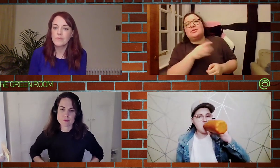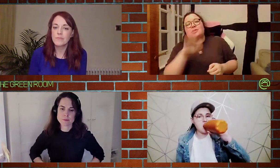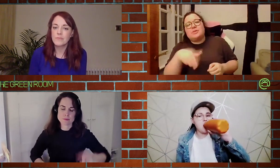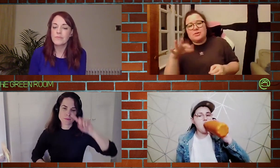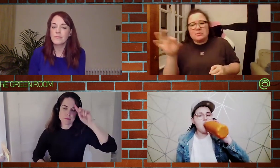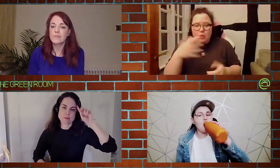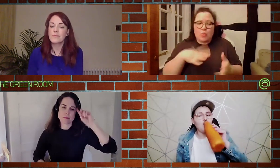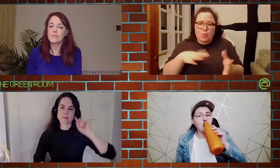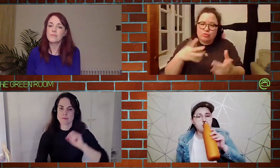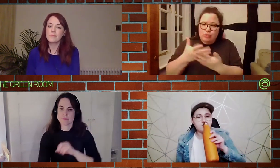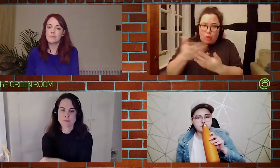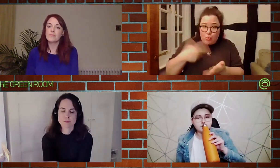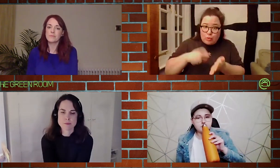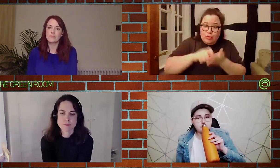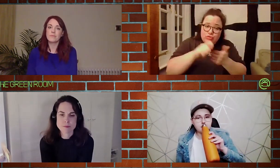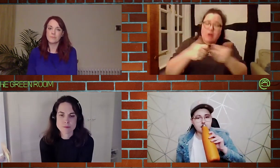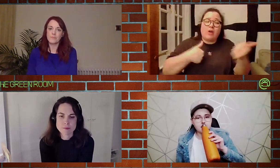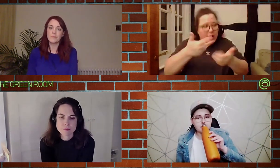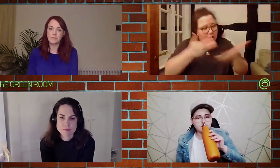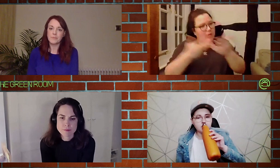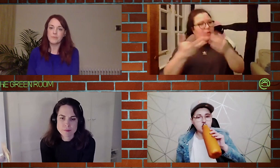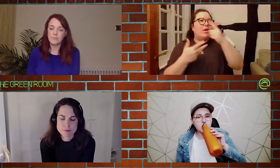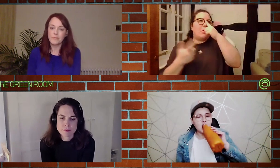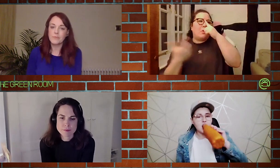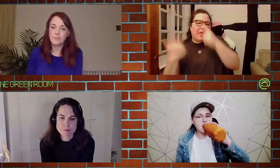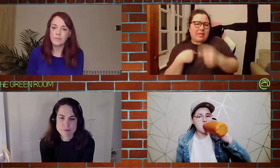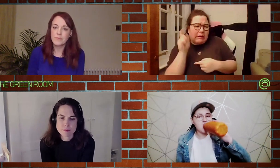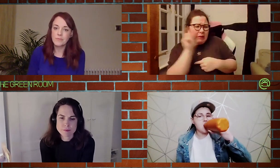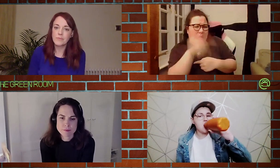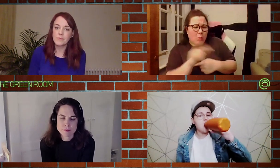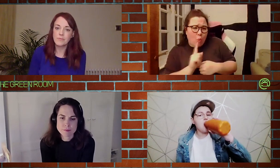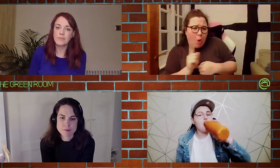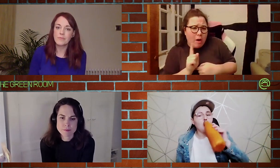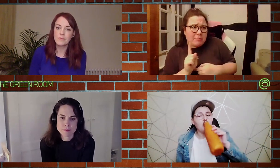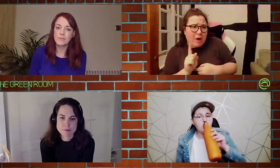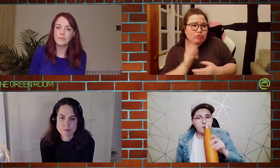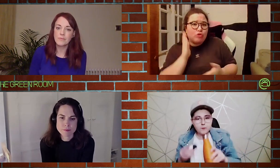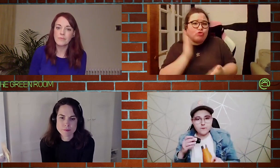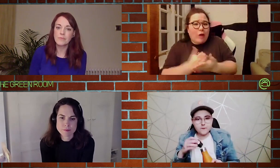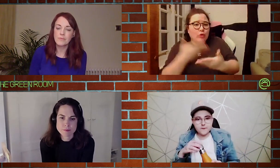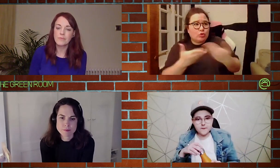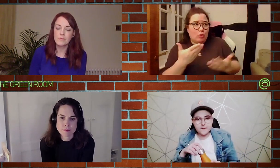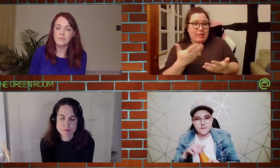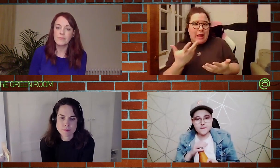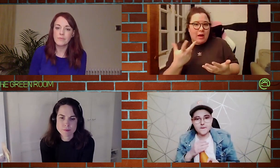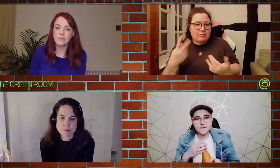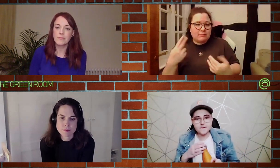from National Theatre of Scotland, and we had a conversation about what I could write.